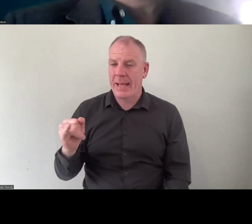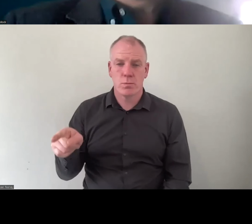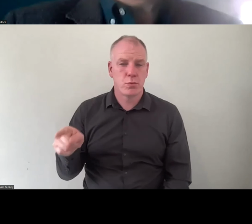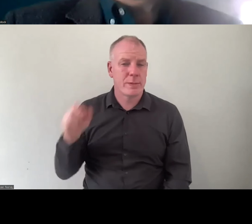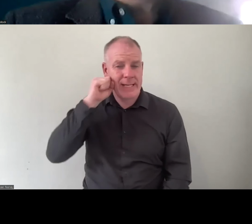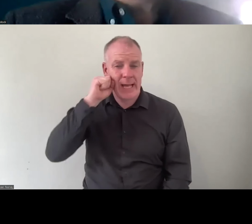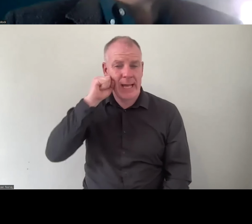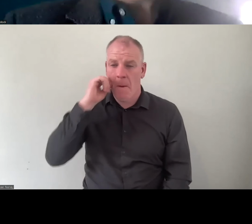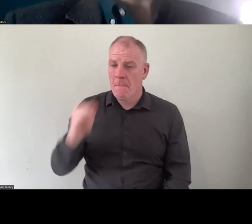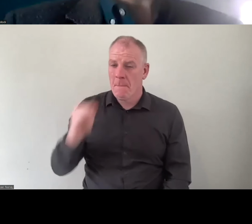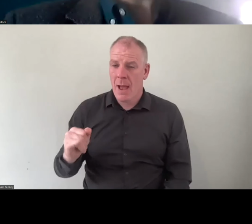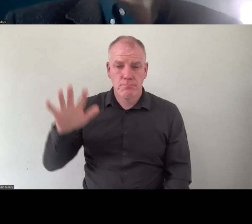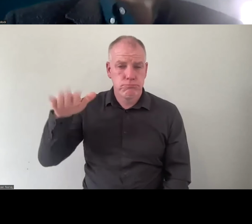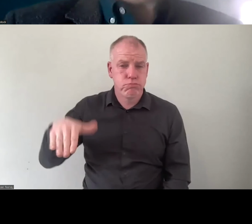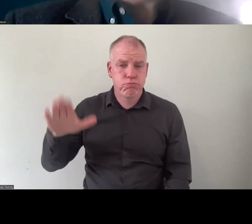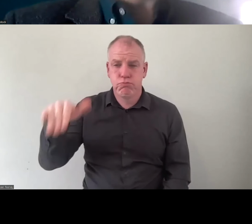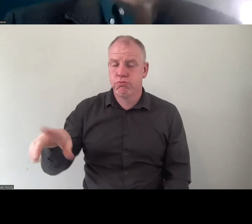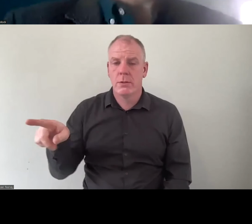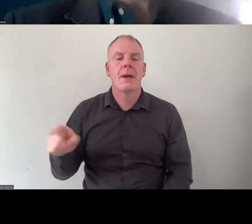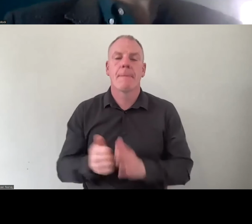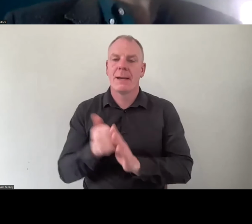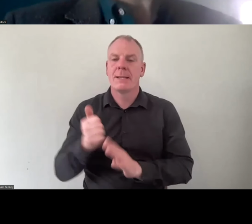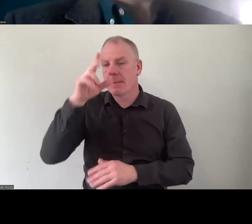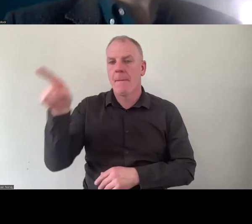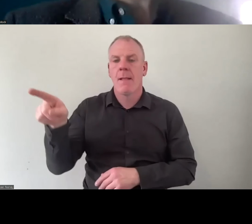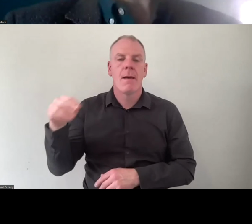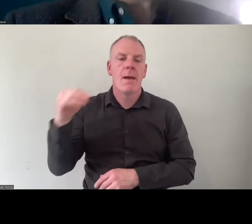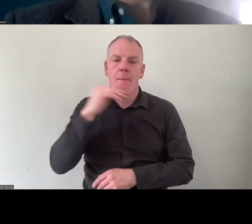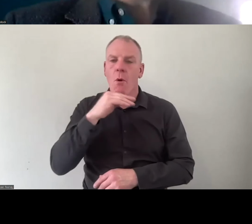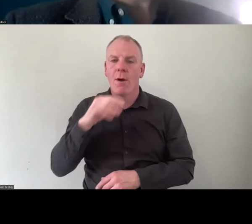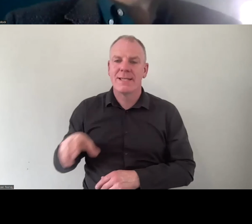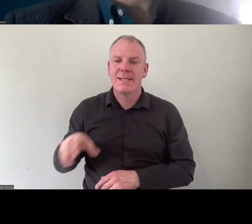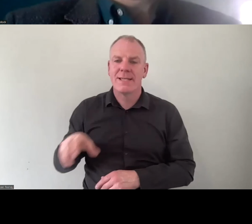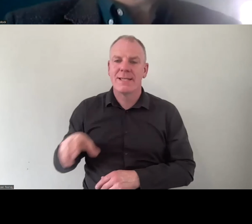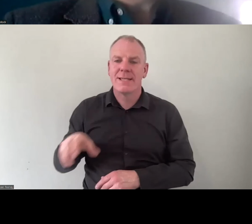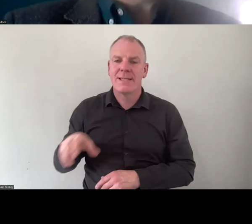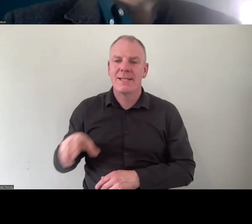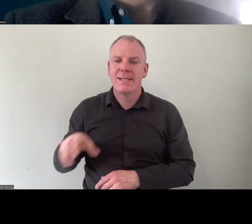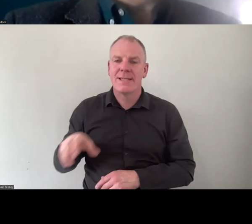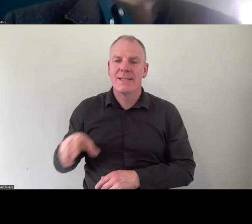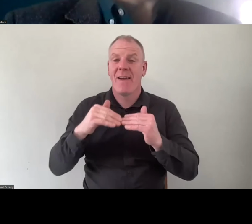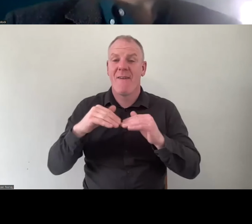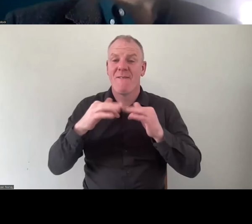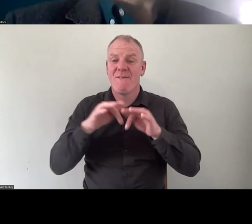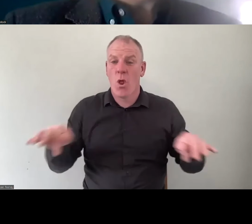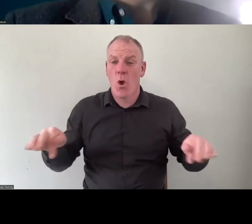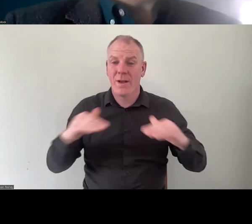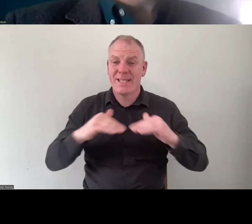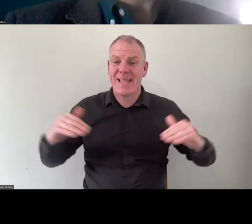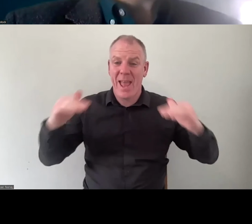which is, again, very important. It's showing number seven, so you're on the seventh level of the building.